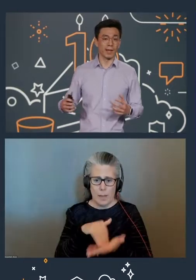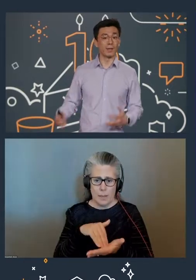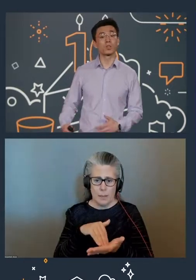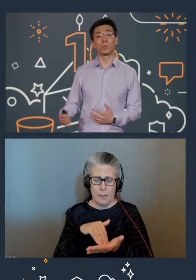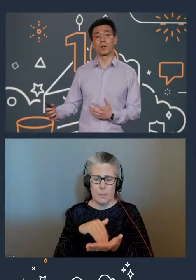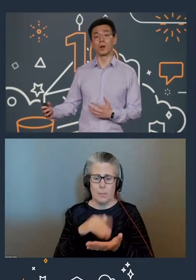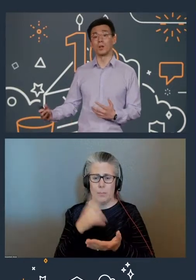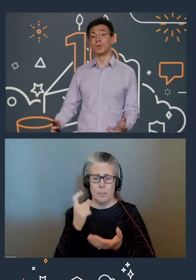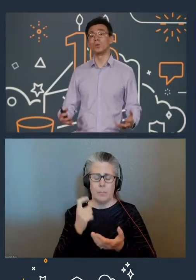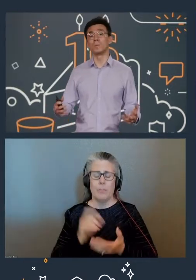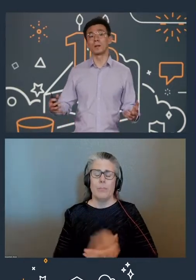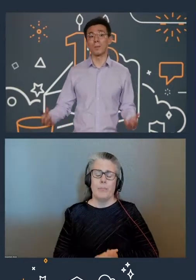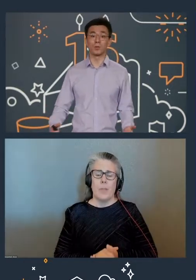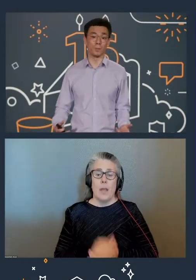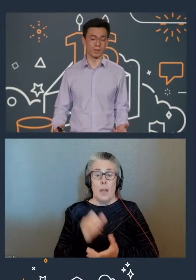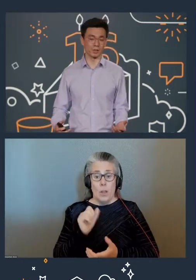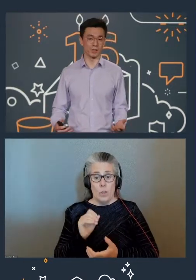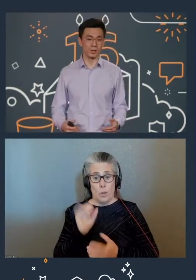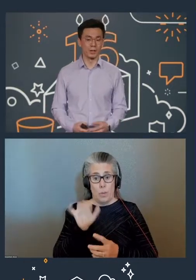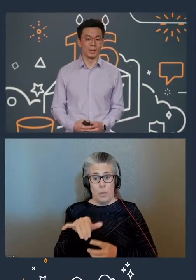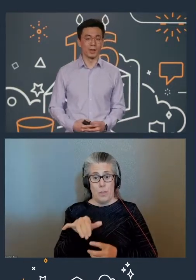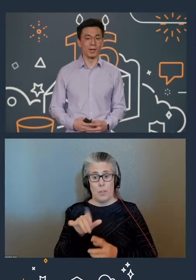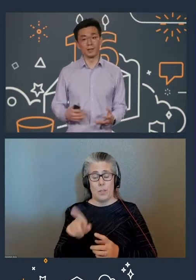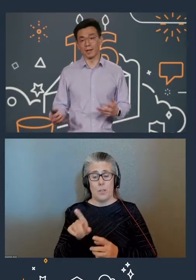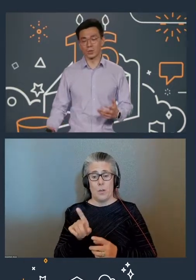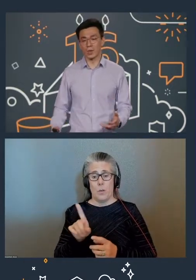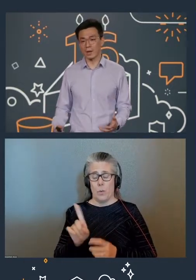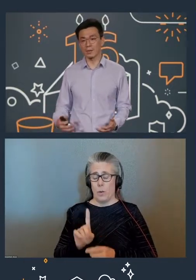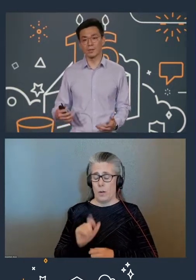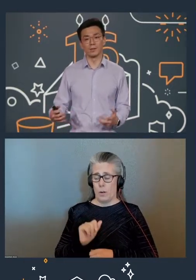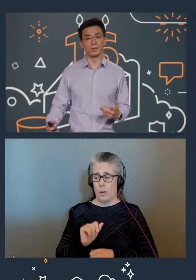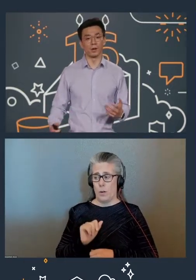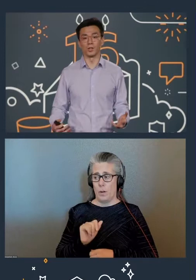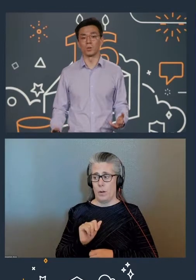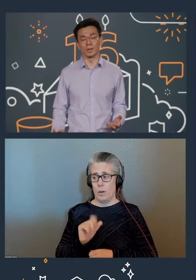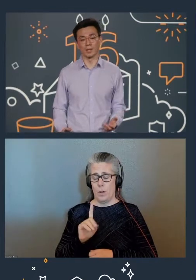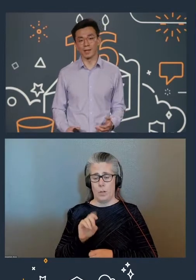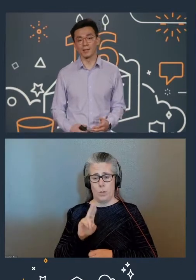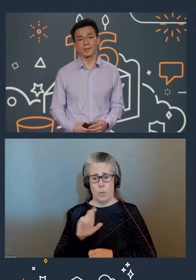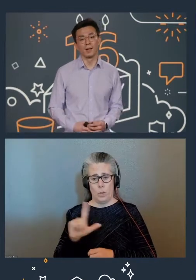And this is where Hadoop come into picture. In the late 2000 and early 2010s,